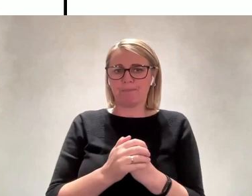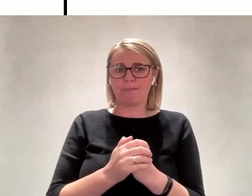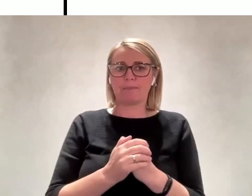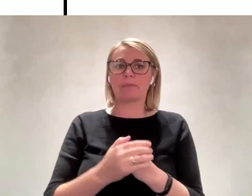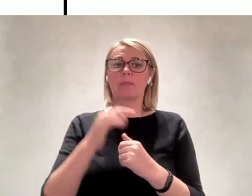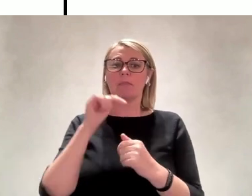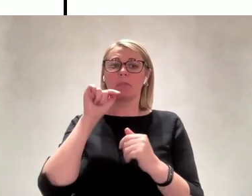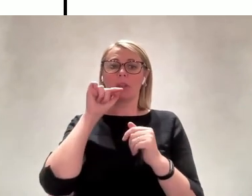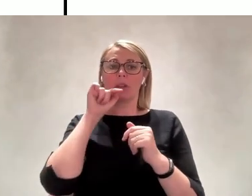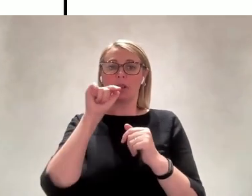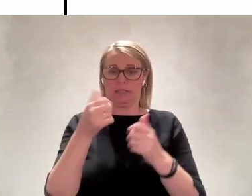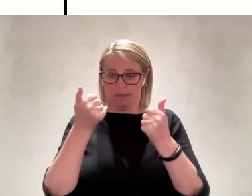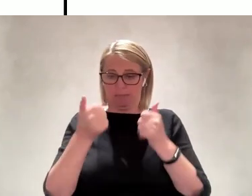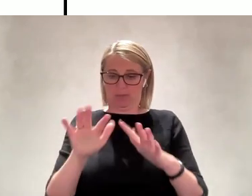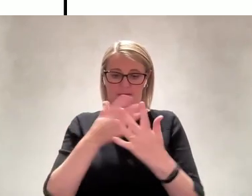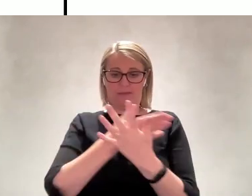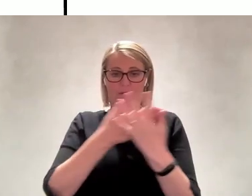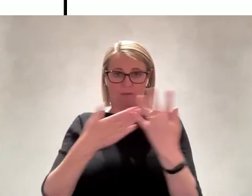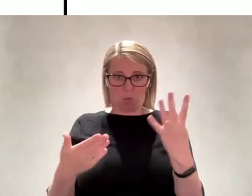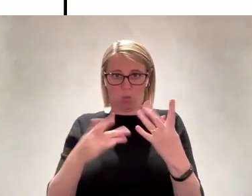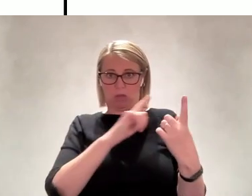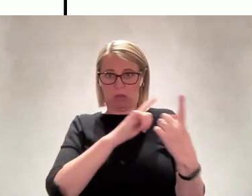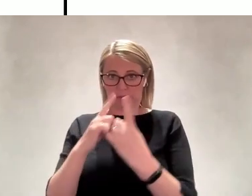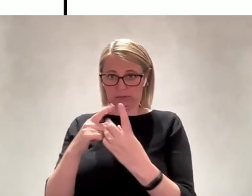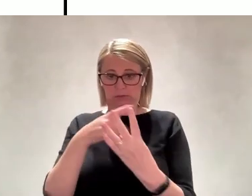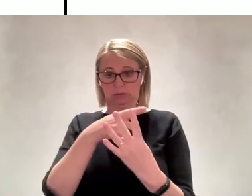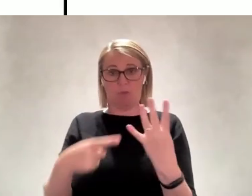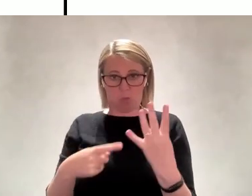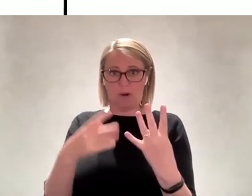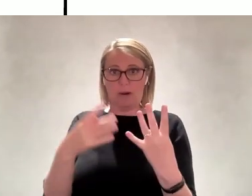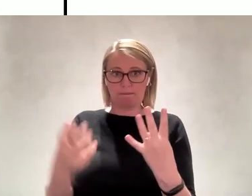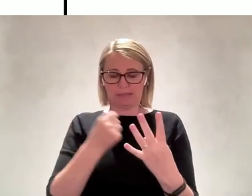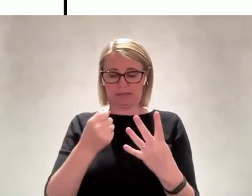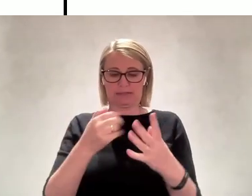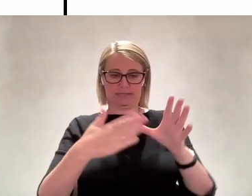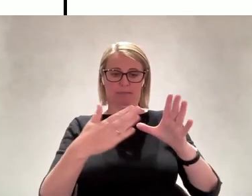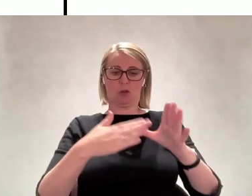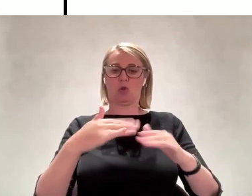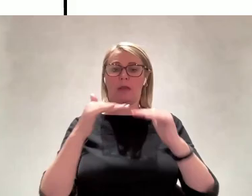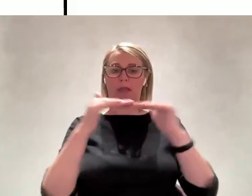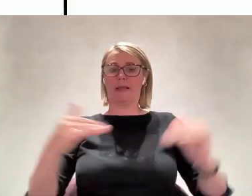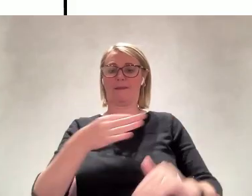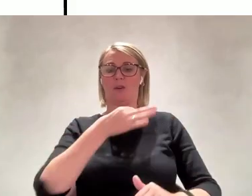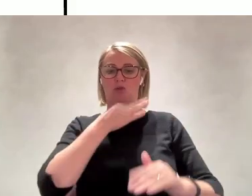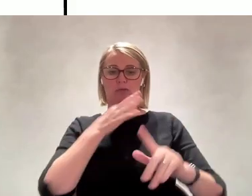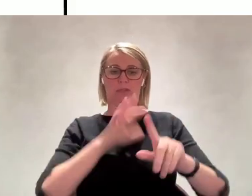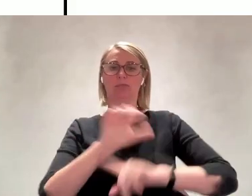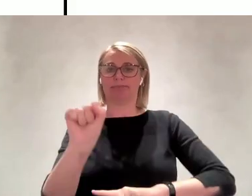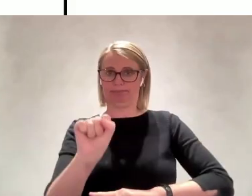And completion of all of the elements depends on the level of risk that gets identified.